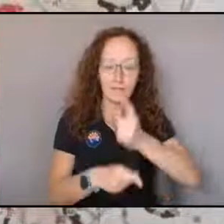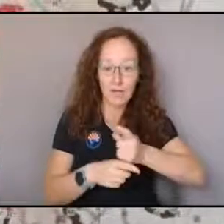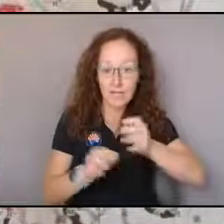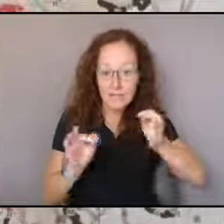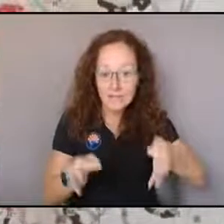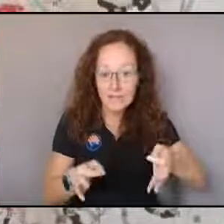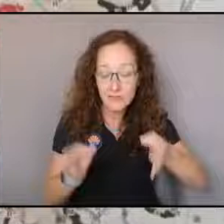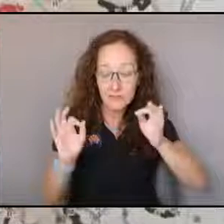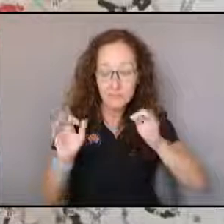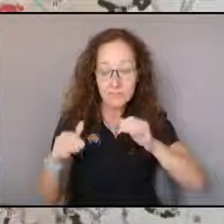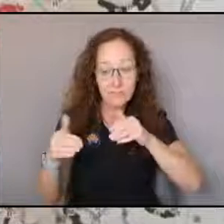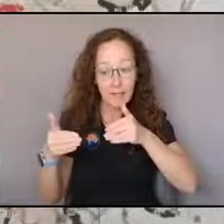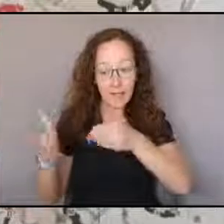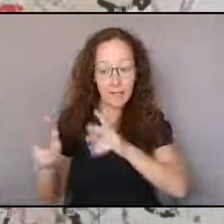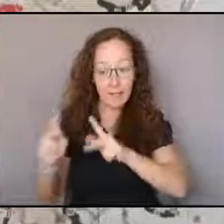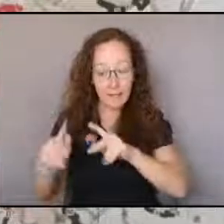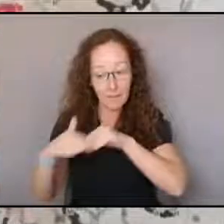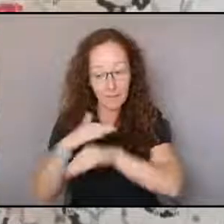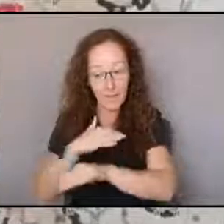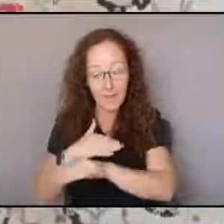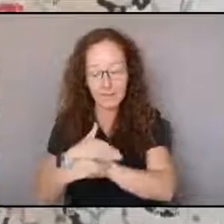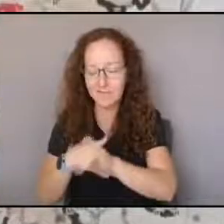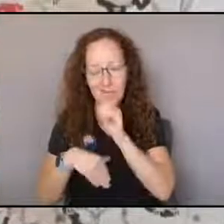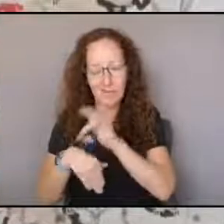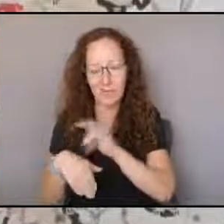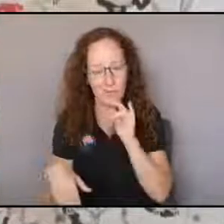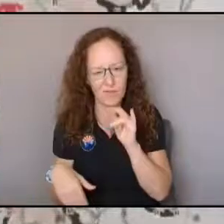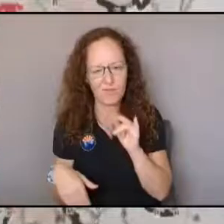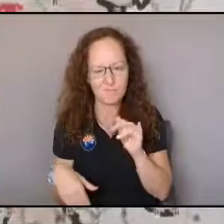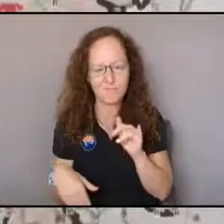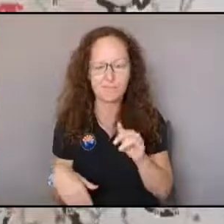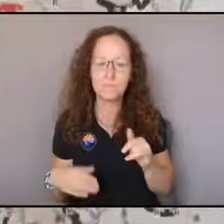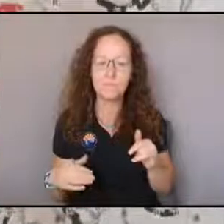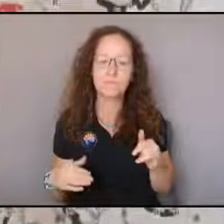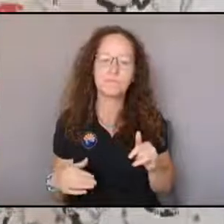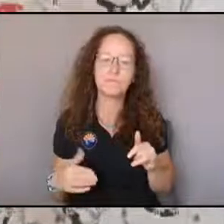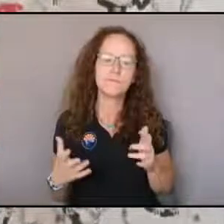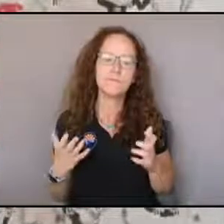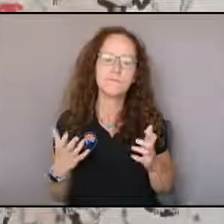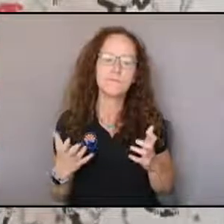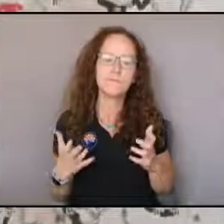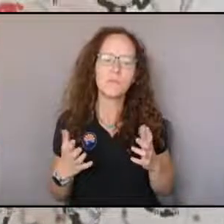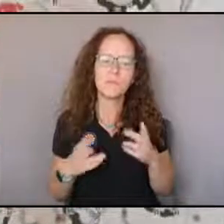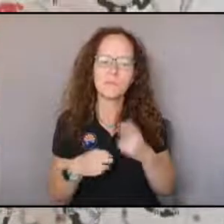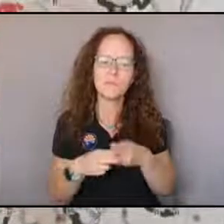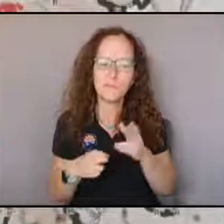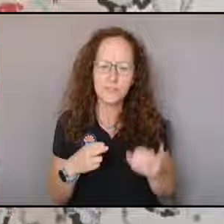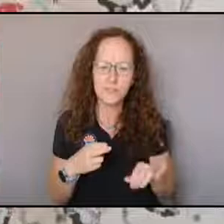IN PUTTING PEOPLE BACK IN THERE, NOT TOO EARLY. AND SO THAT'S JUST SOMETHING I WANTED TO COVER.